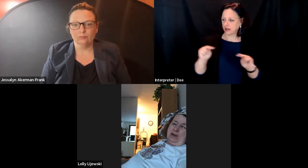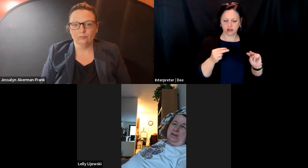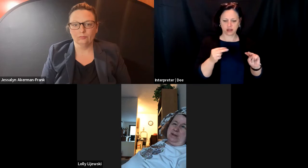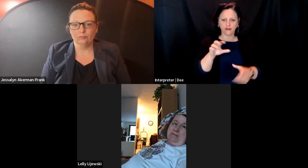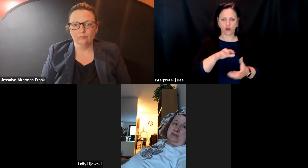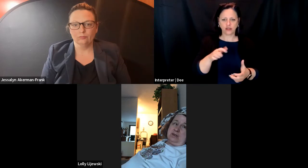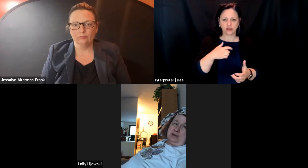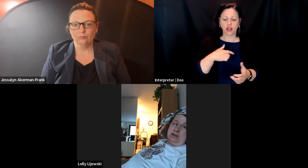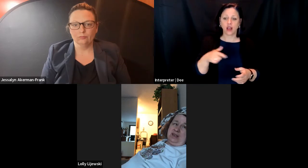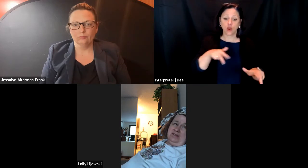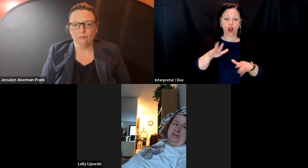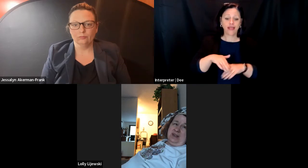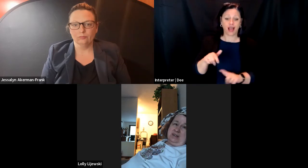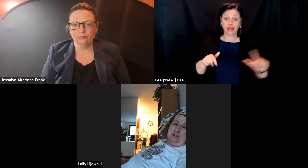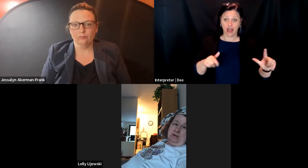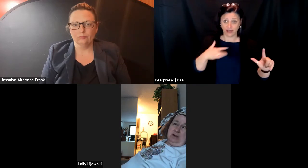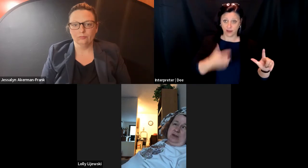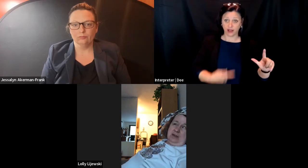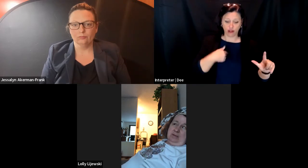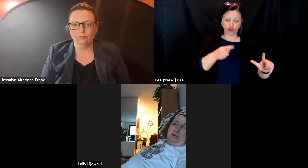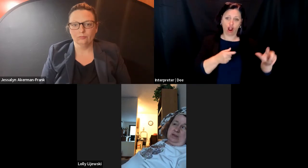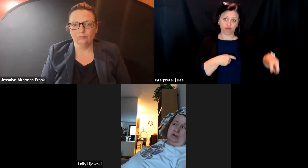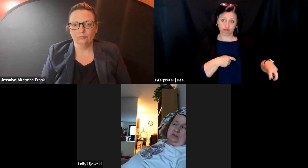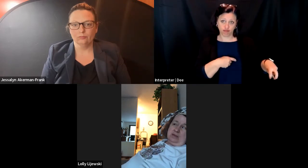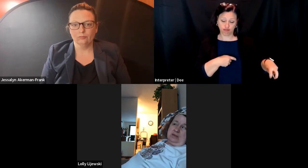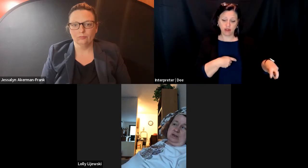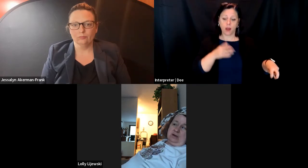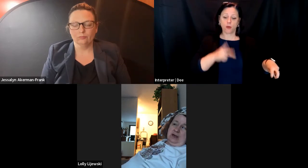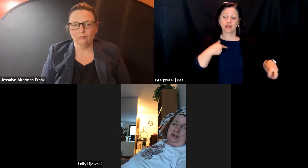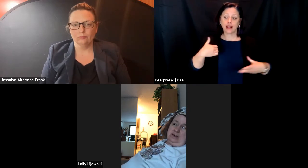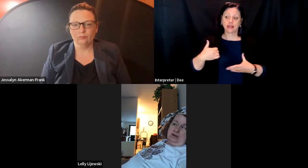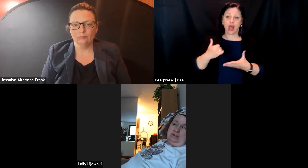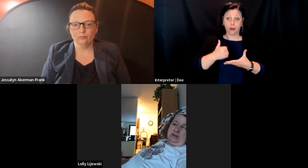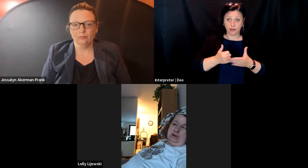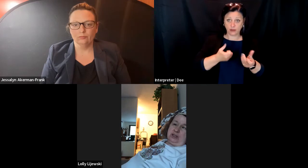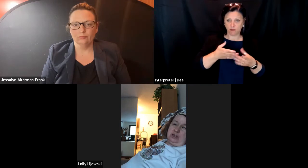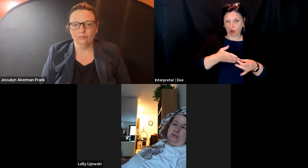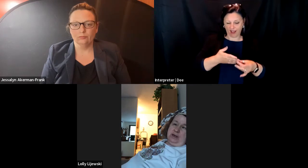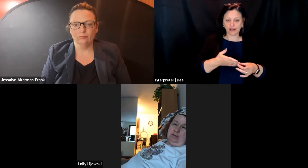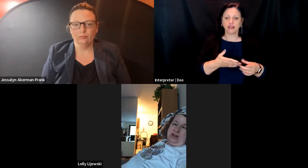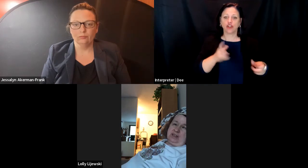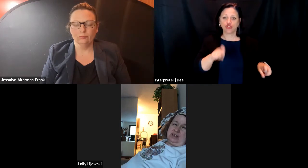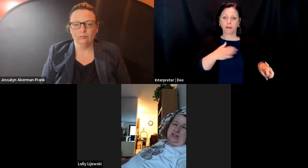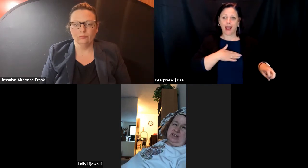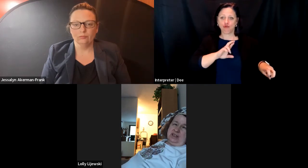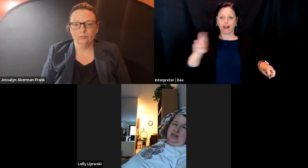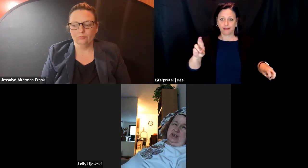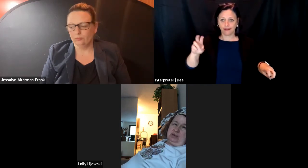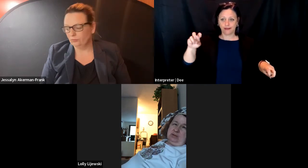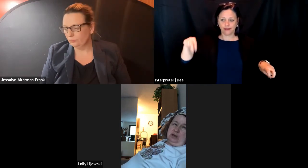or need direction is people will get on the dog's side, which confuses the dog.